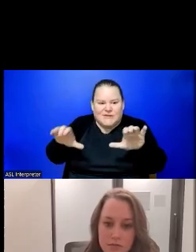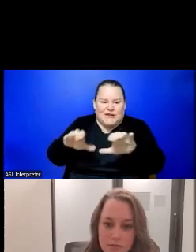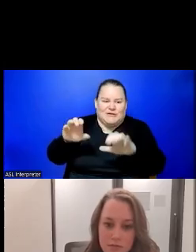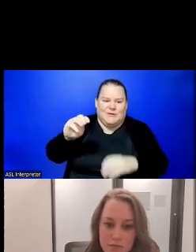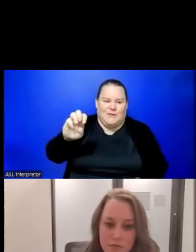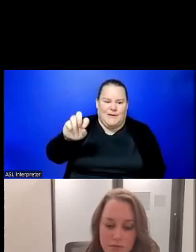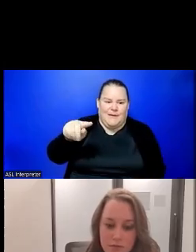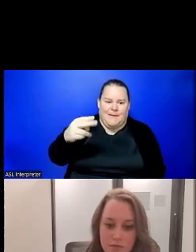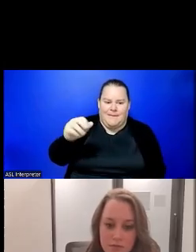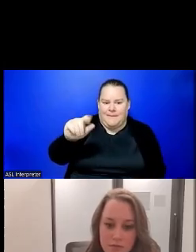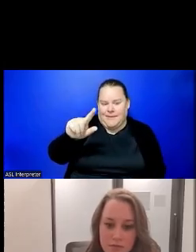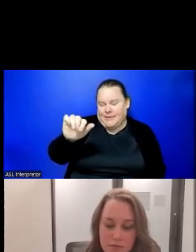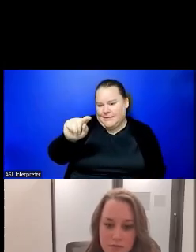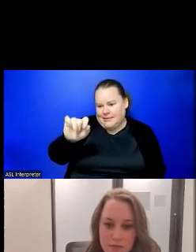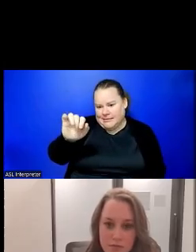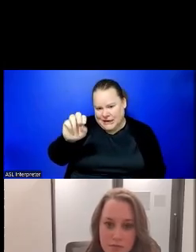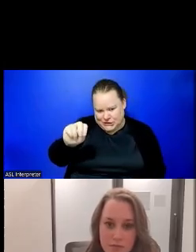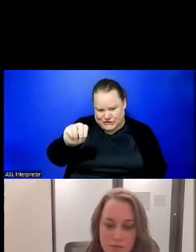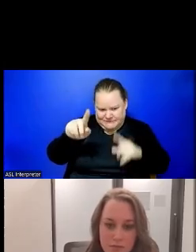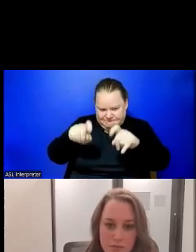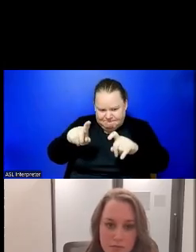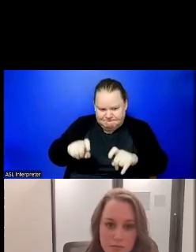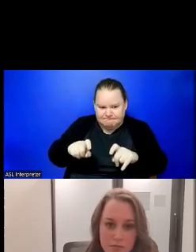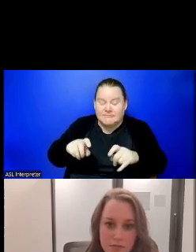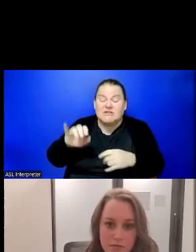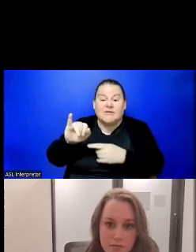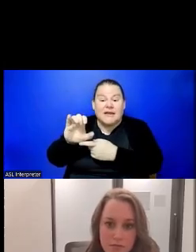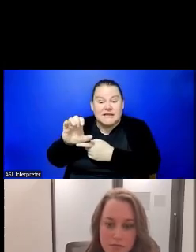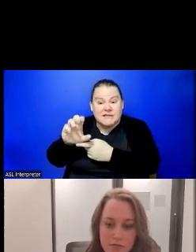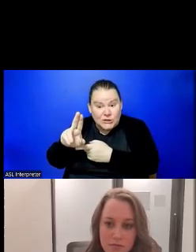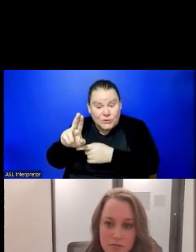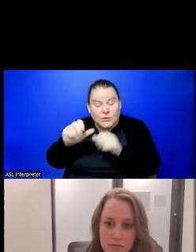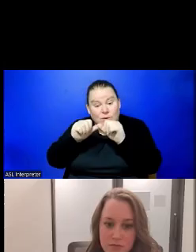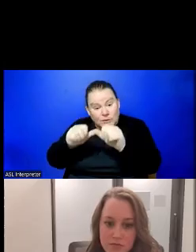come back, the ICU continues with the baby on NG tube feeds,